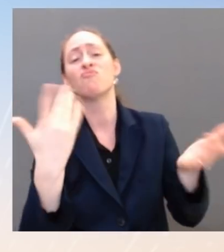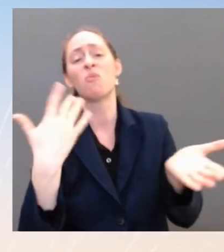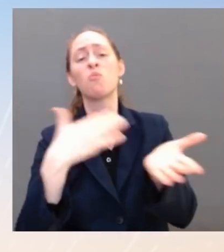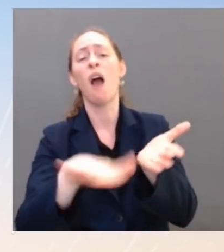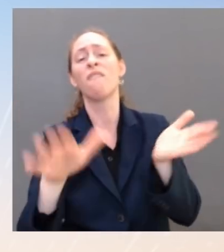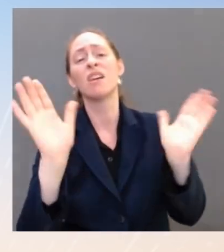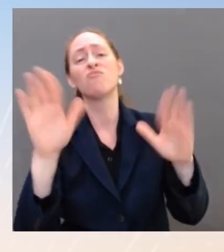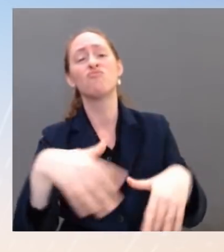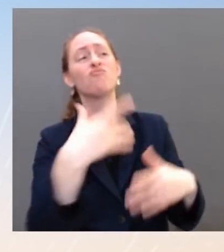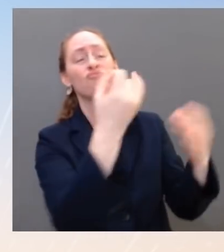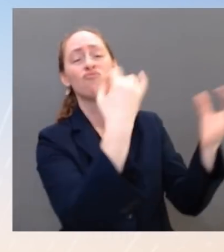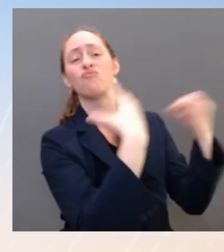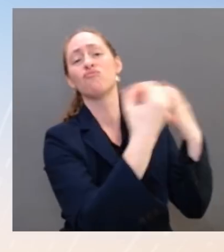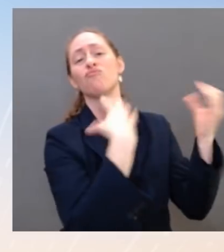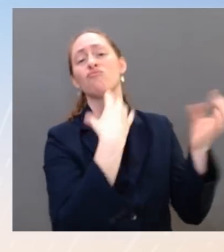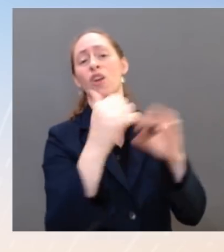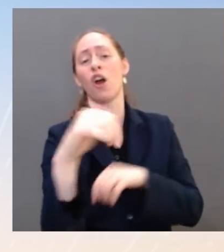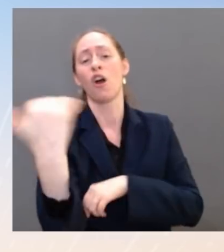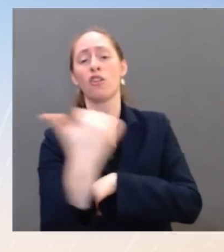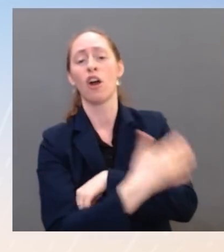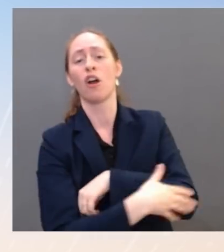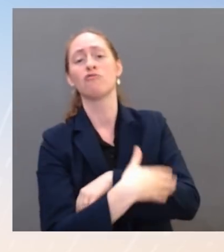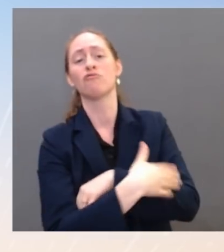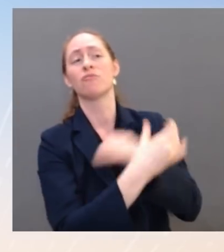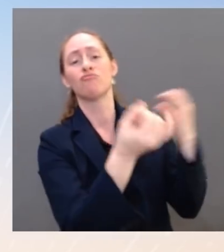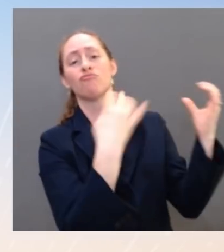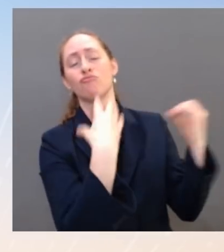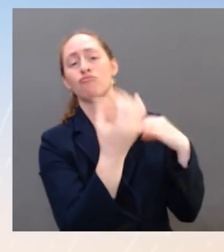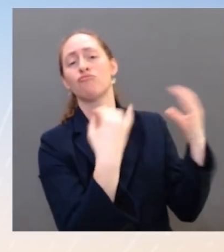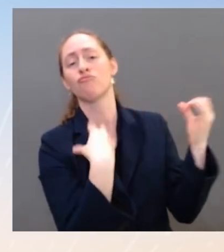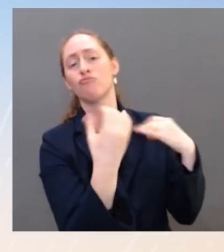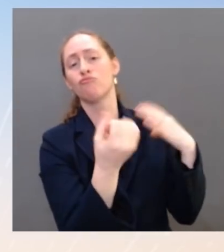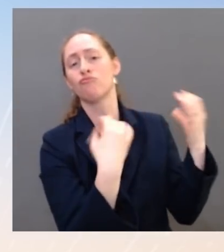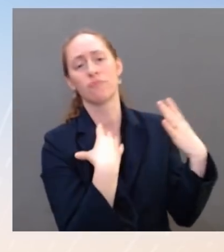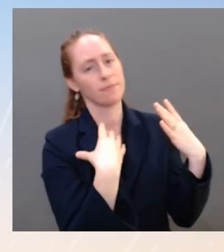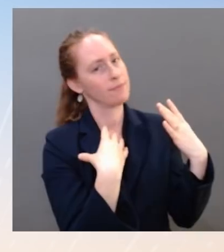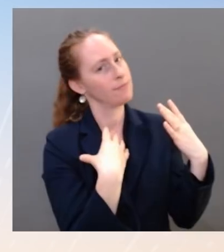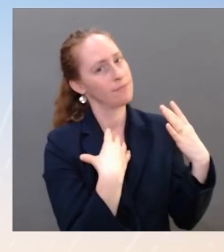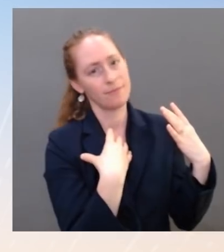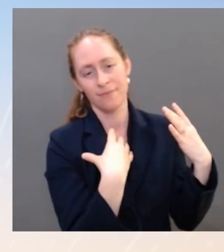in America efforts with infrastructure. Third of all, we want to make sure